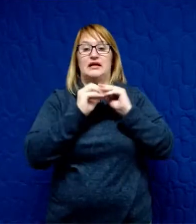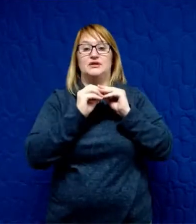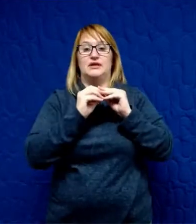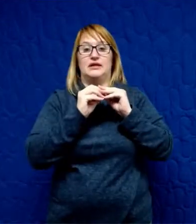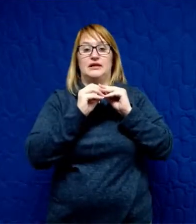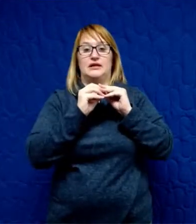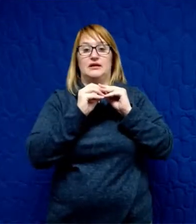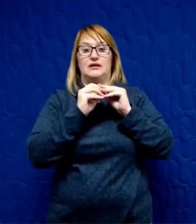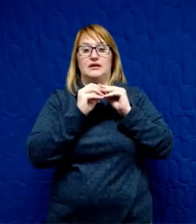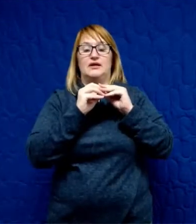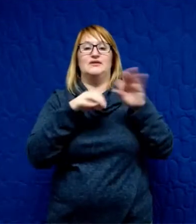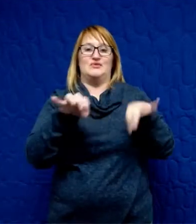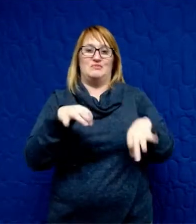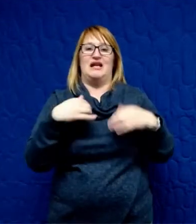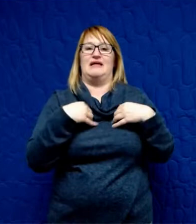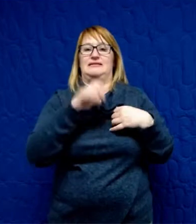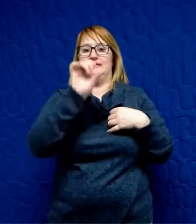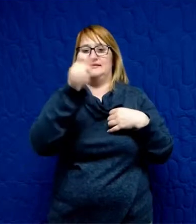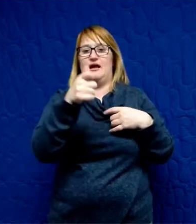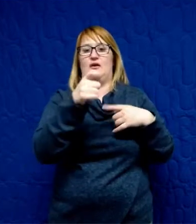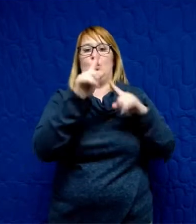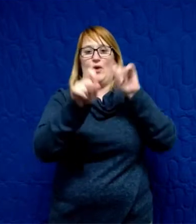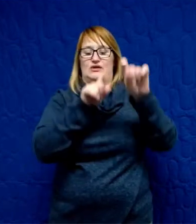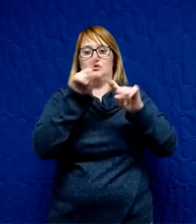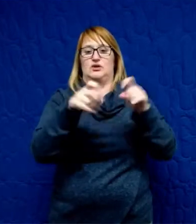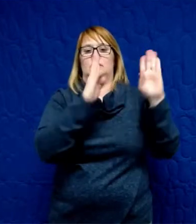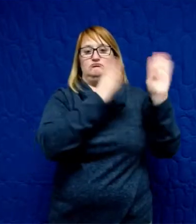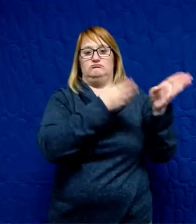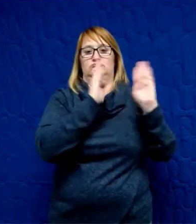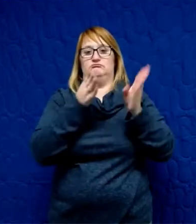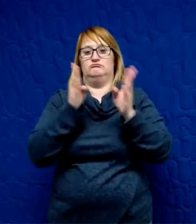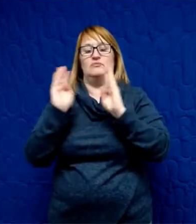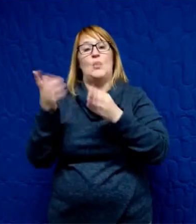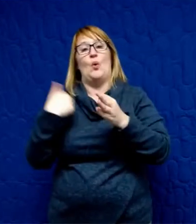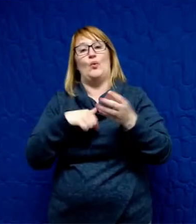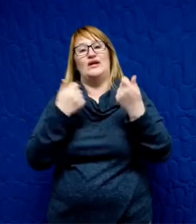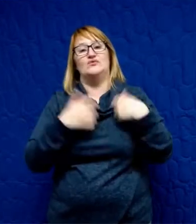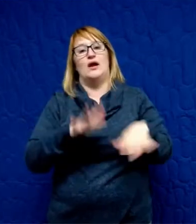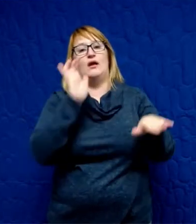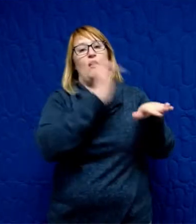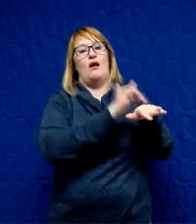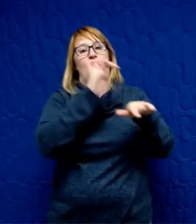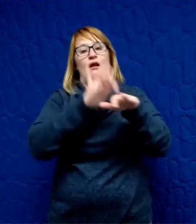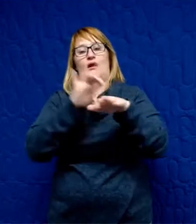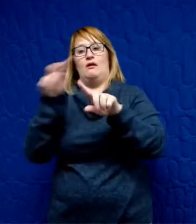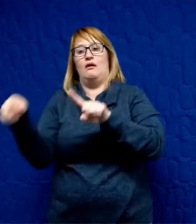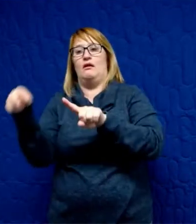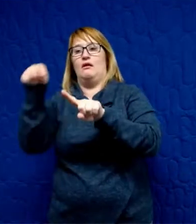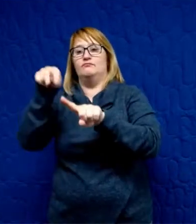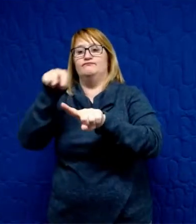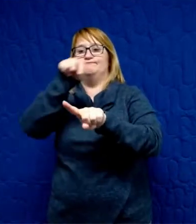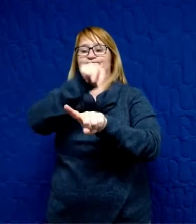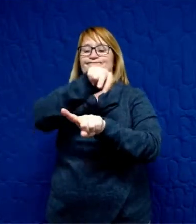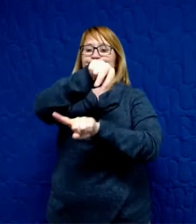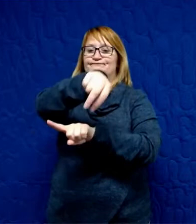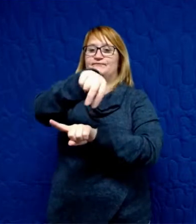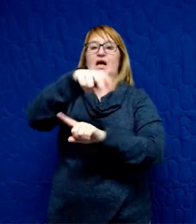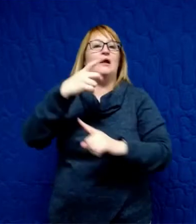10 individual questions and we try to hit at different degrees or different angles of what you might be presenting so not just what is the content,